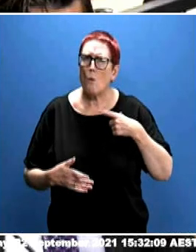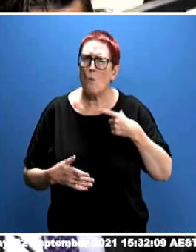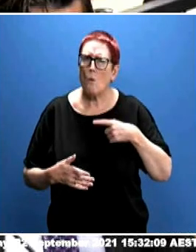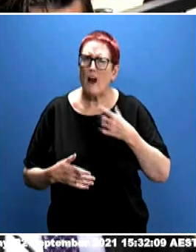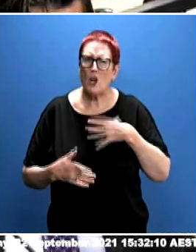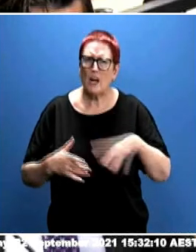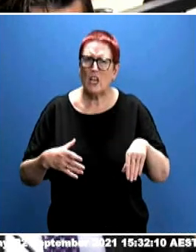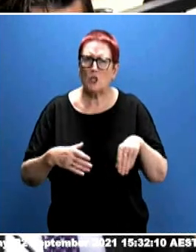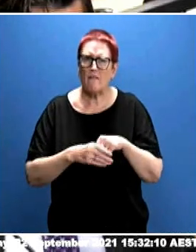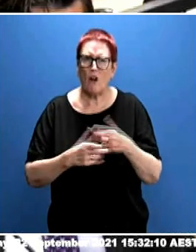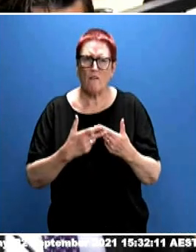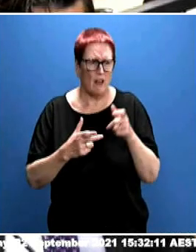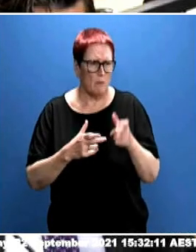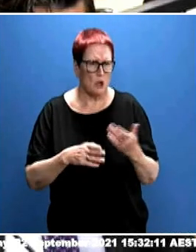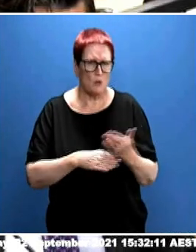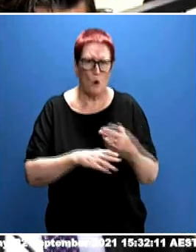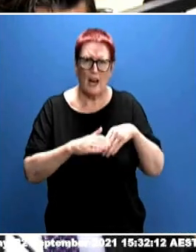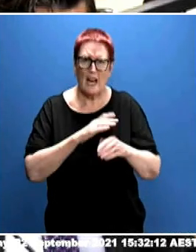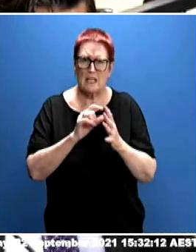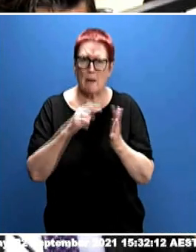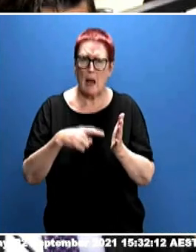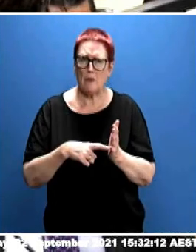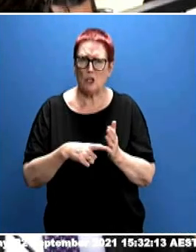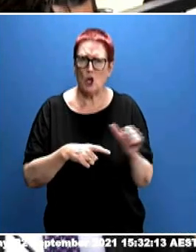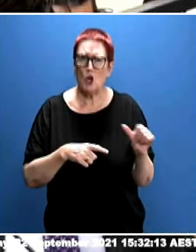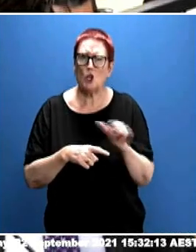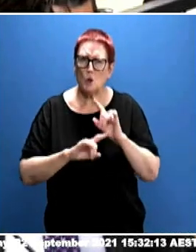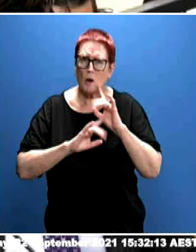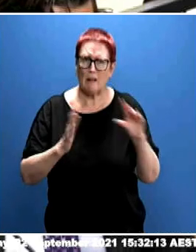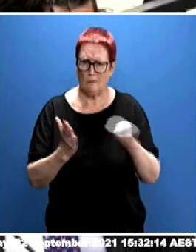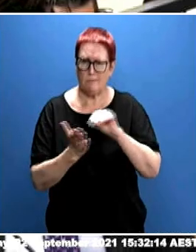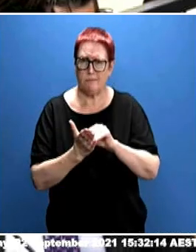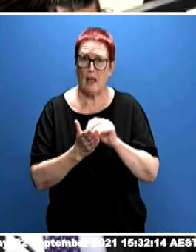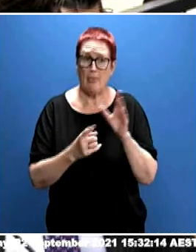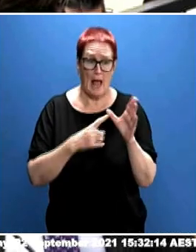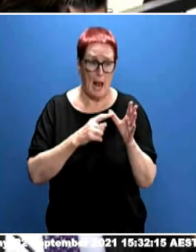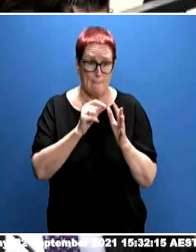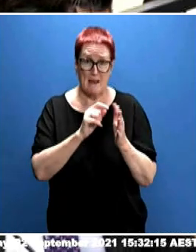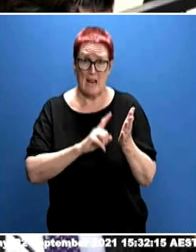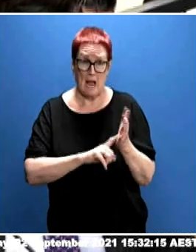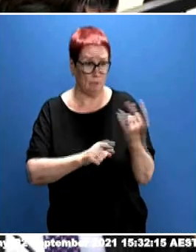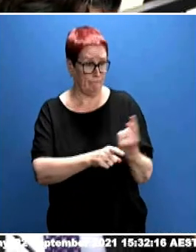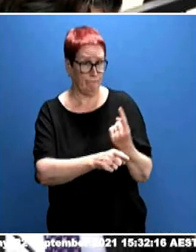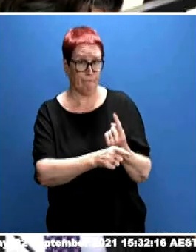Why couldn't that be directly stated as what this District Aboriginal Practice Leader had said about those issues?